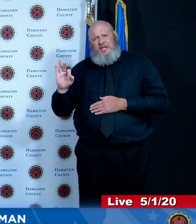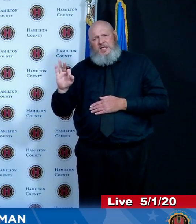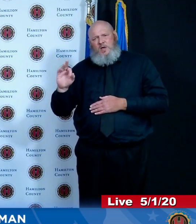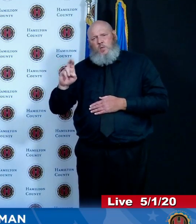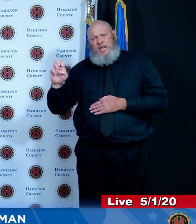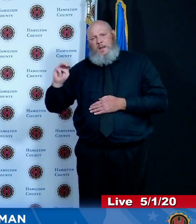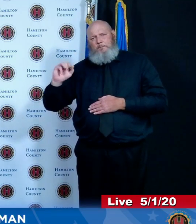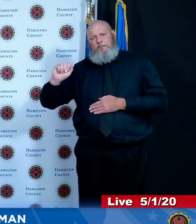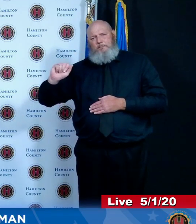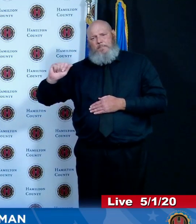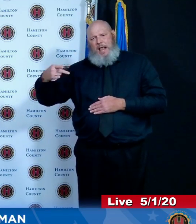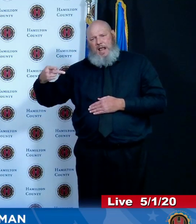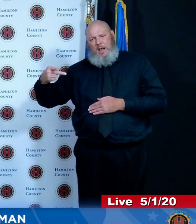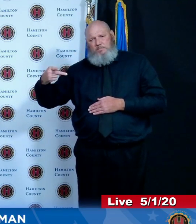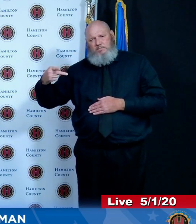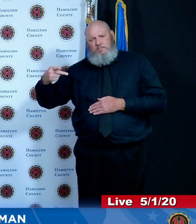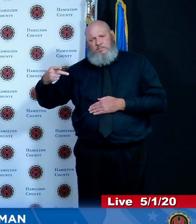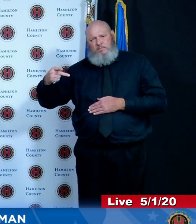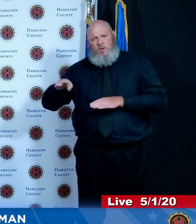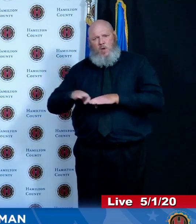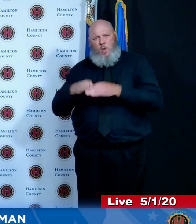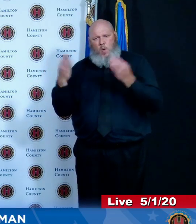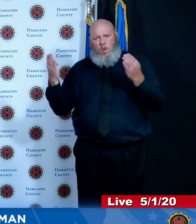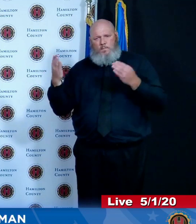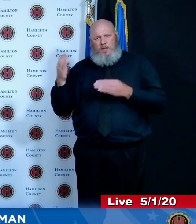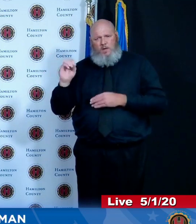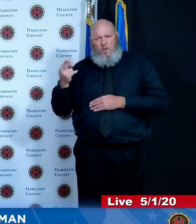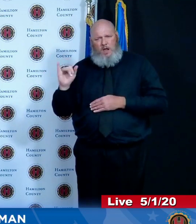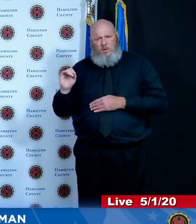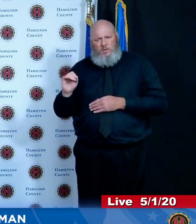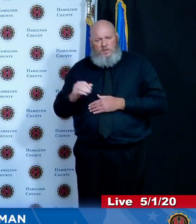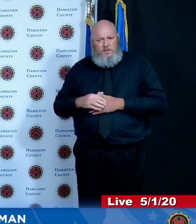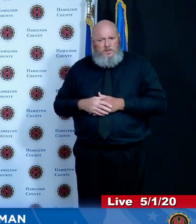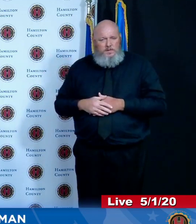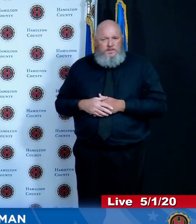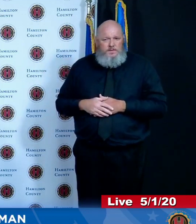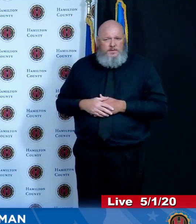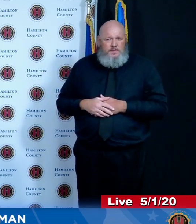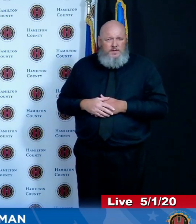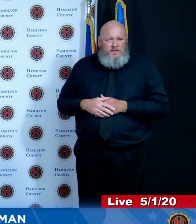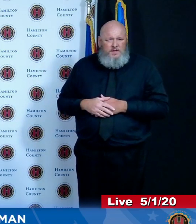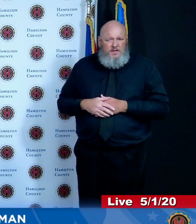response to it I am not familiar with that specific analysis my team including